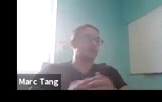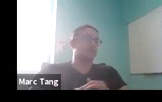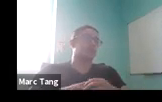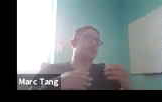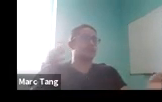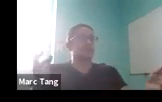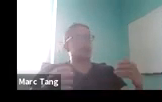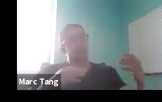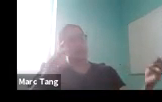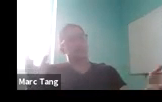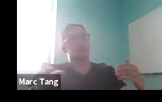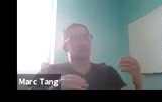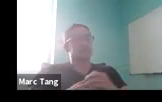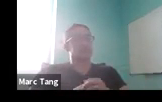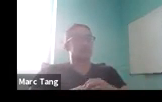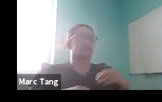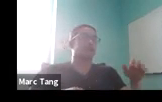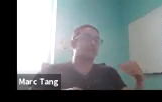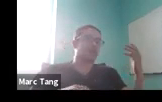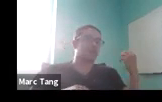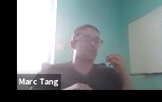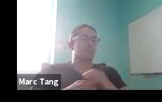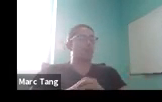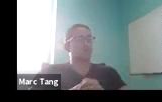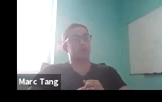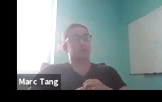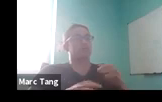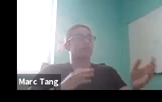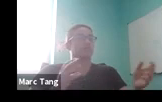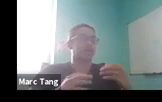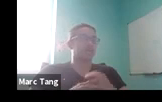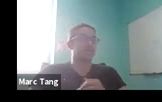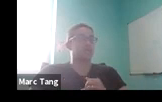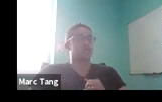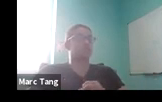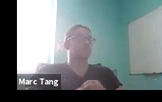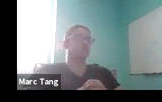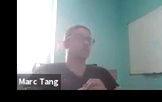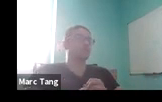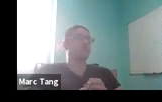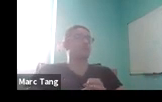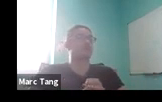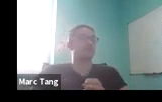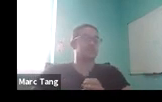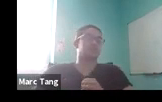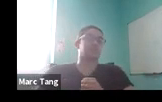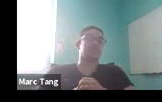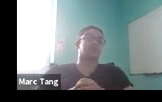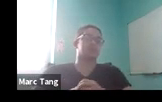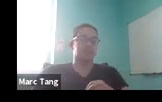think oh yeah but you know these few studies did it we have a chapter on WALS we kind of know what's happening what's the dominant order in every language there is nothing else to see